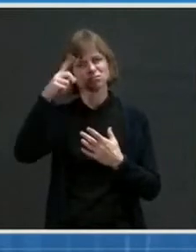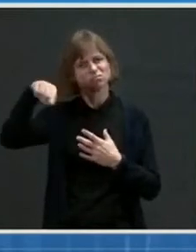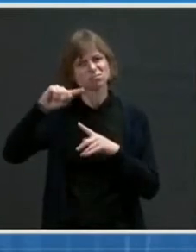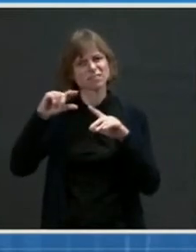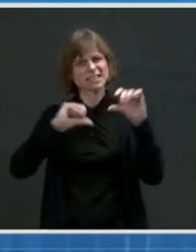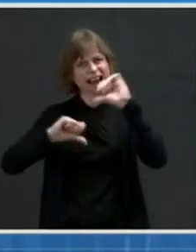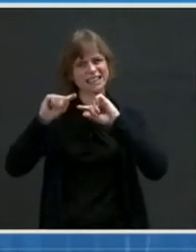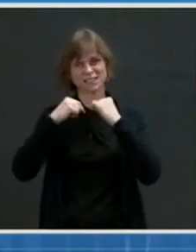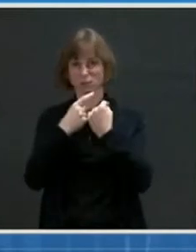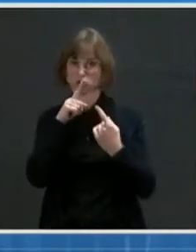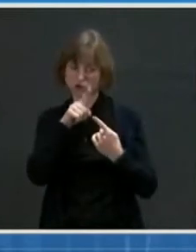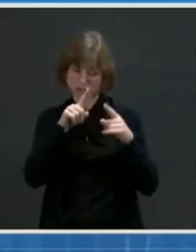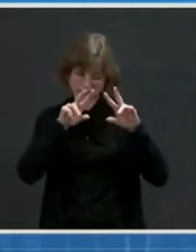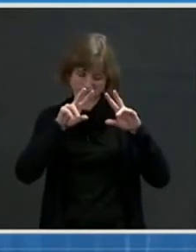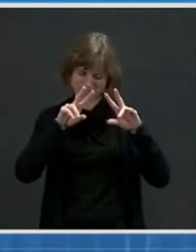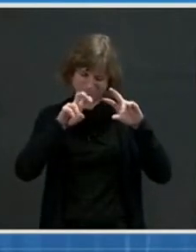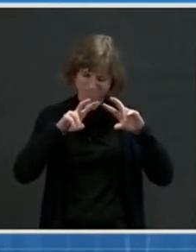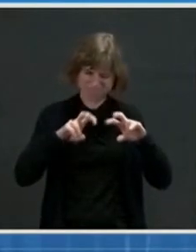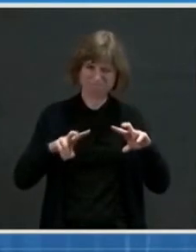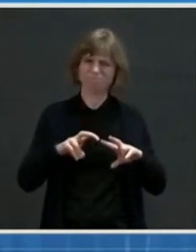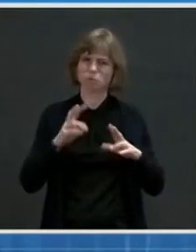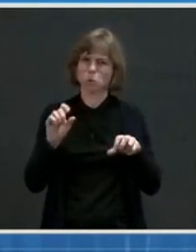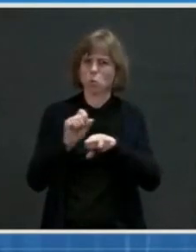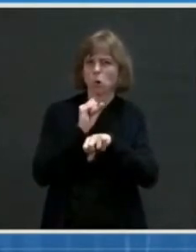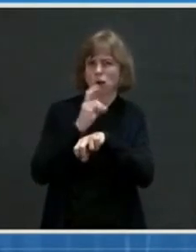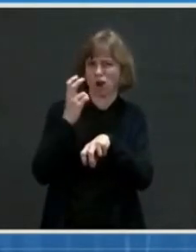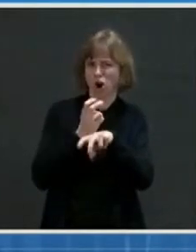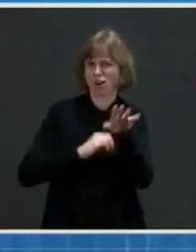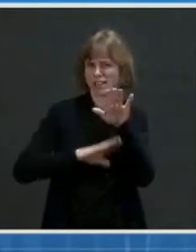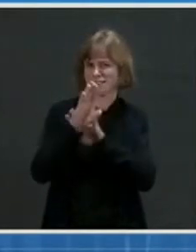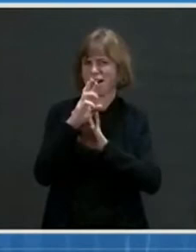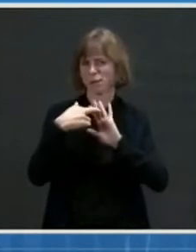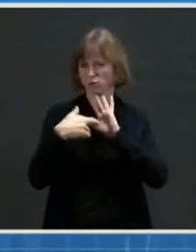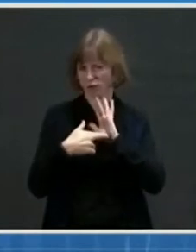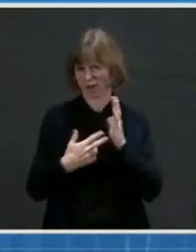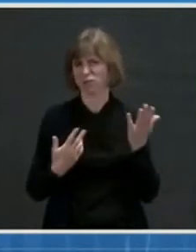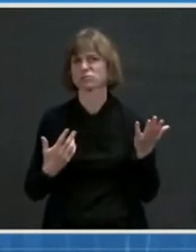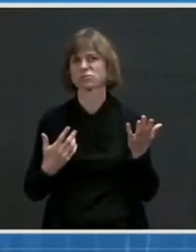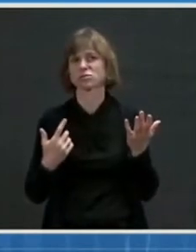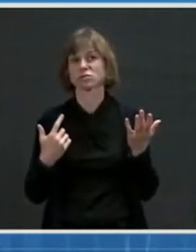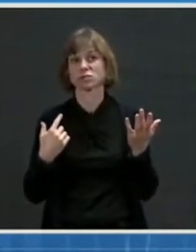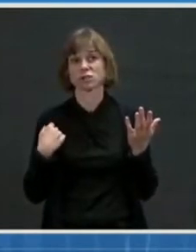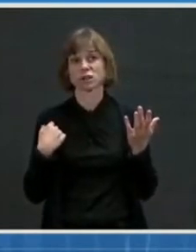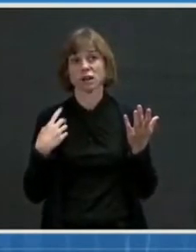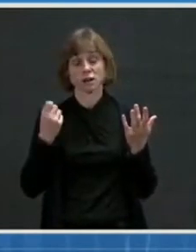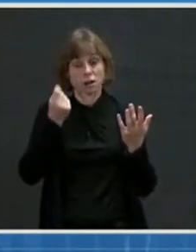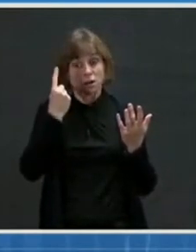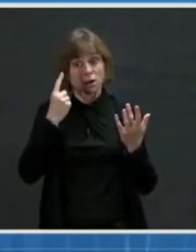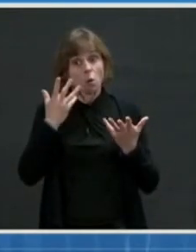FAUCI AND DR. WALENSKY, WORKING TOGETHER ON THOSE SETS OF RECOMMENDATIONS.